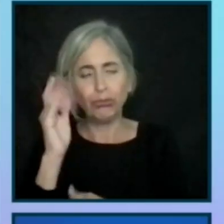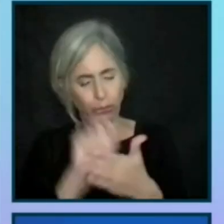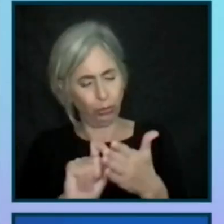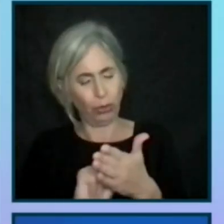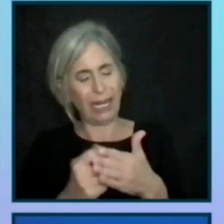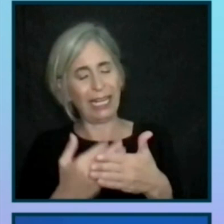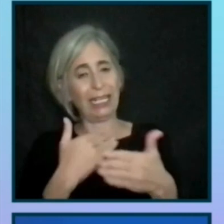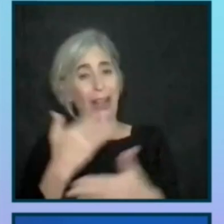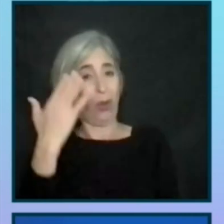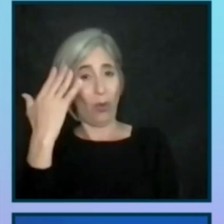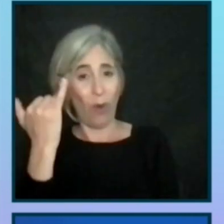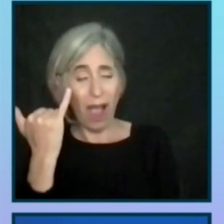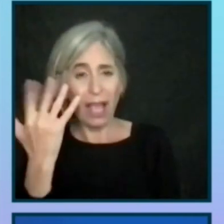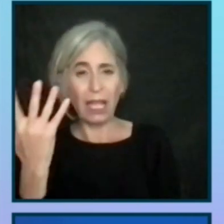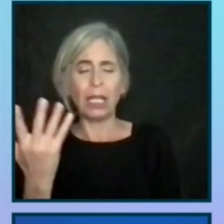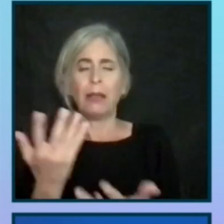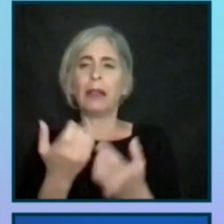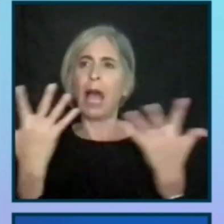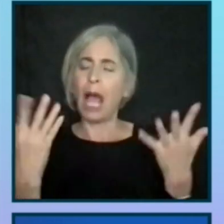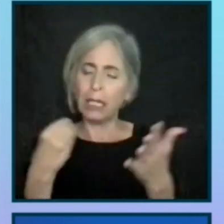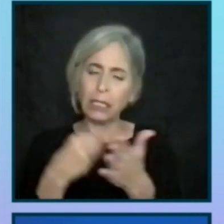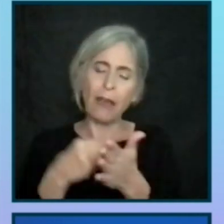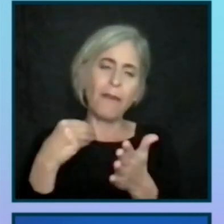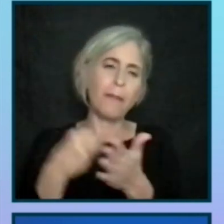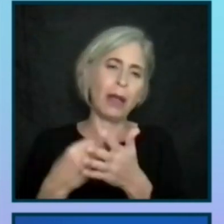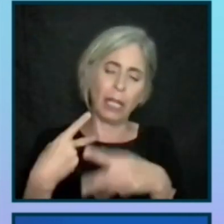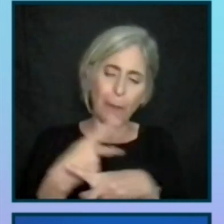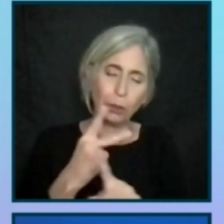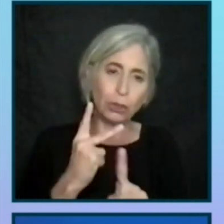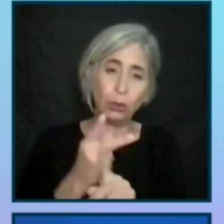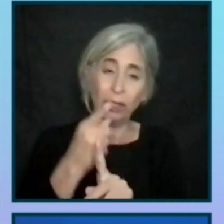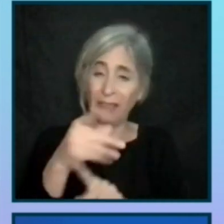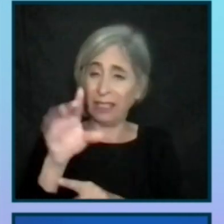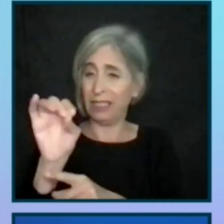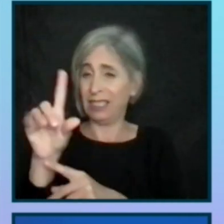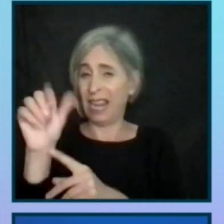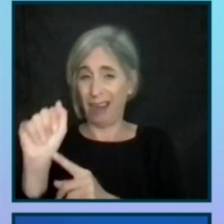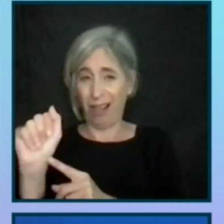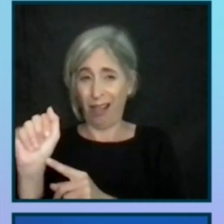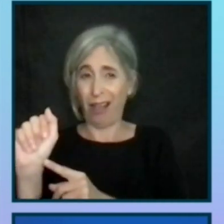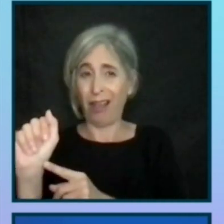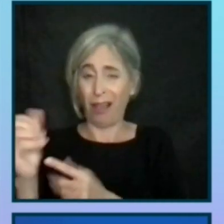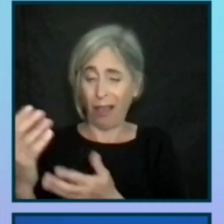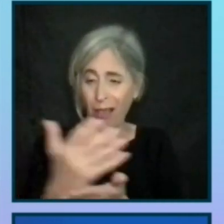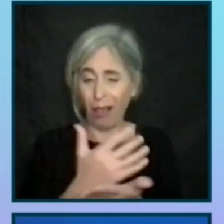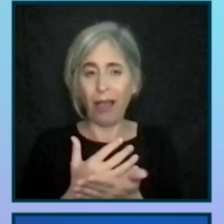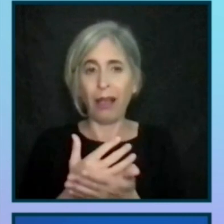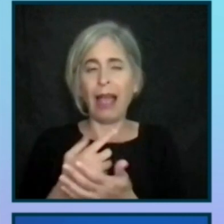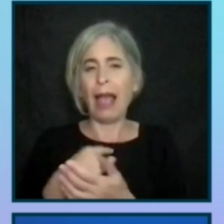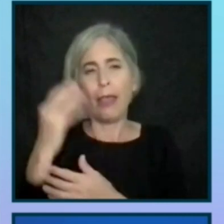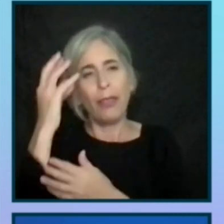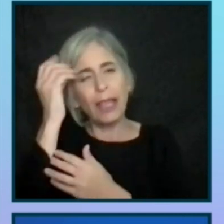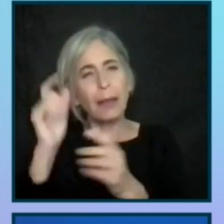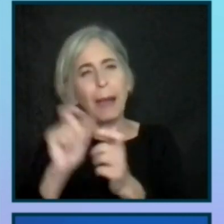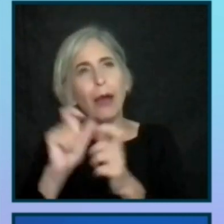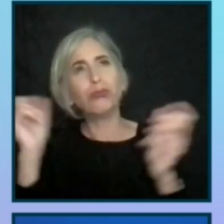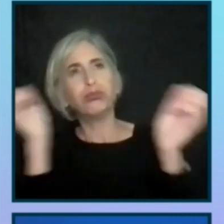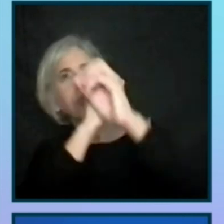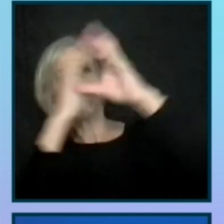while we spent a lot of money producing this data, for me, I really think about the big picture and what matters